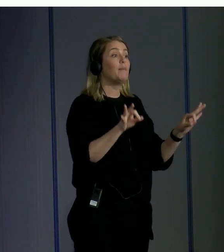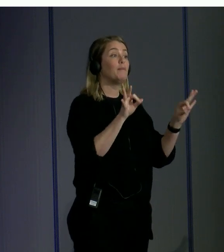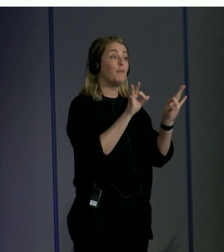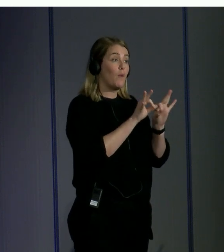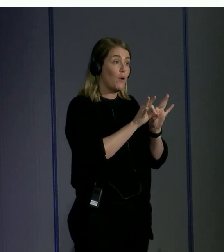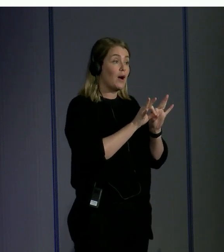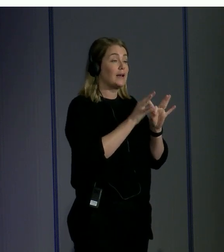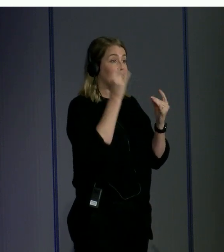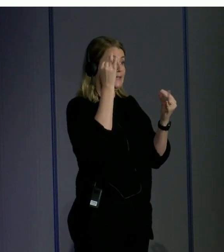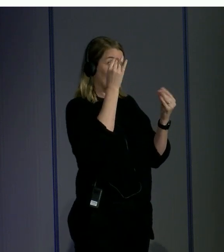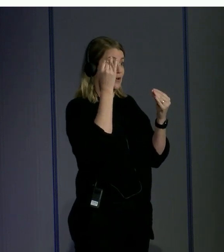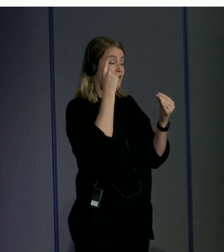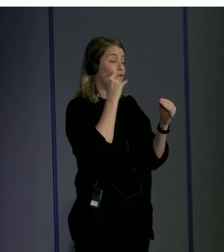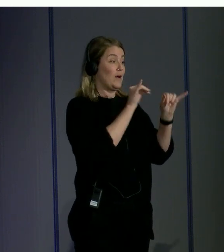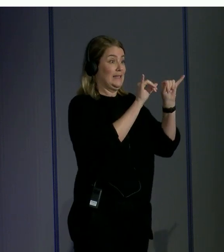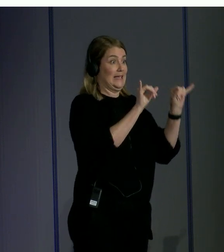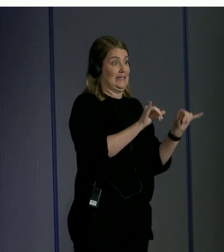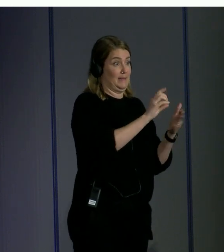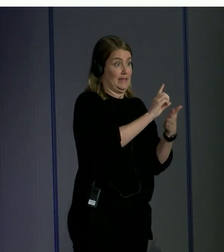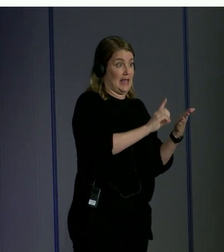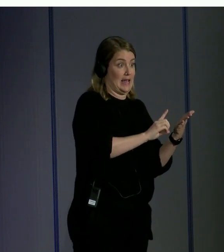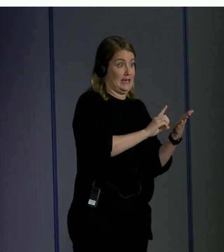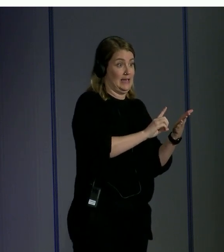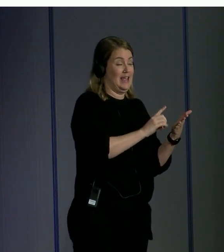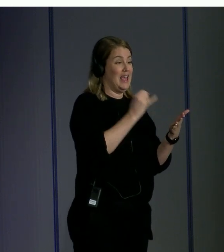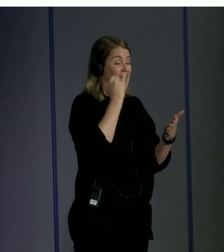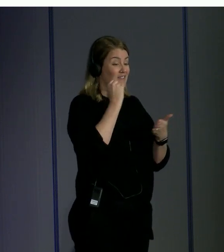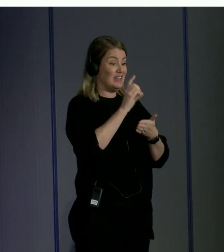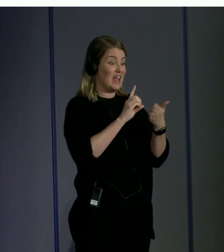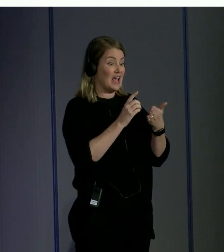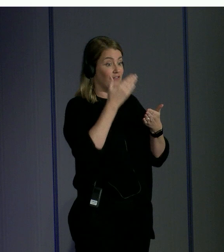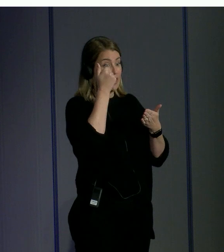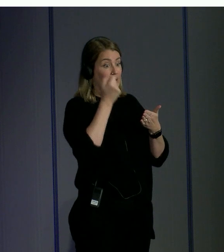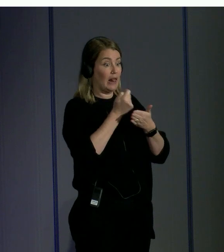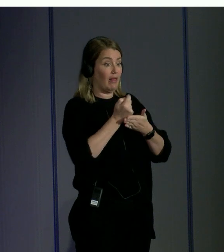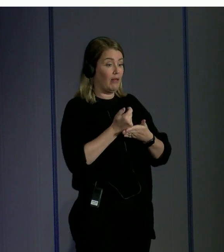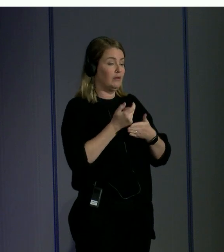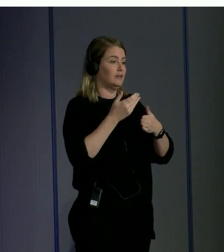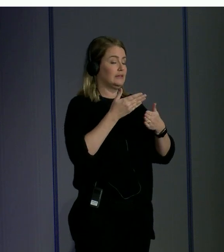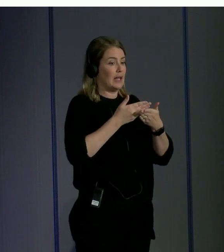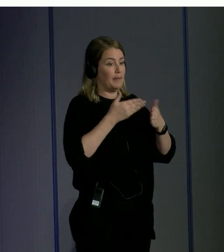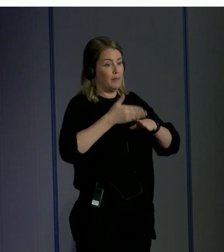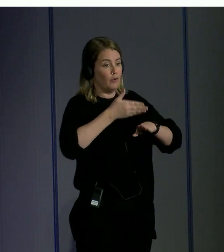It is better to have a system omit certain anomalous features and improvements, but to